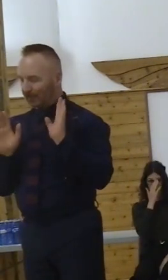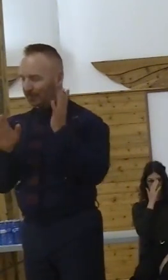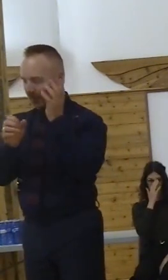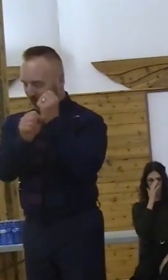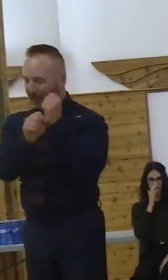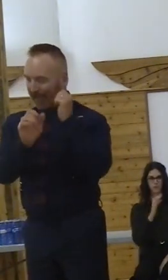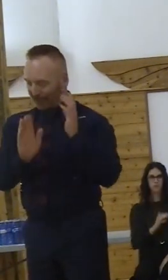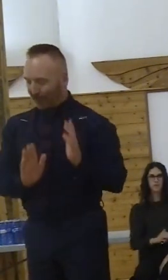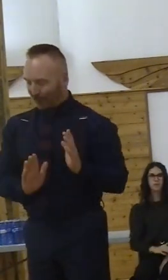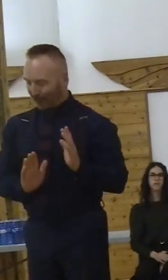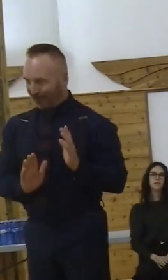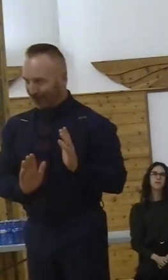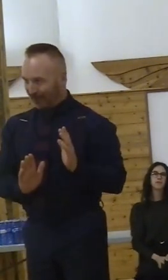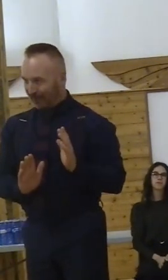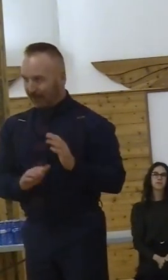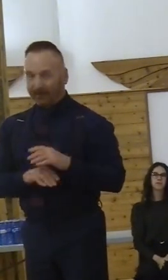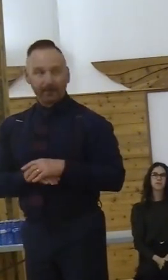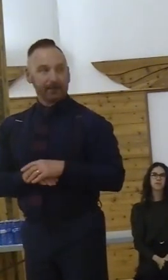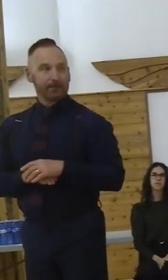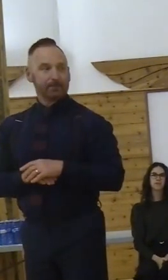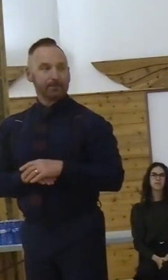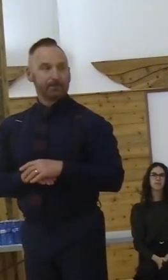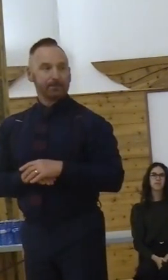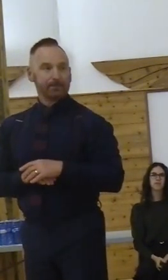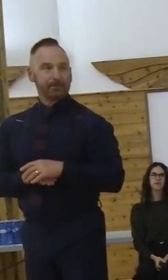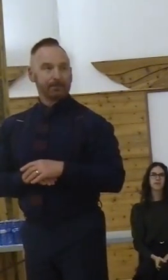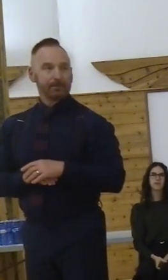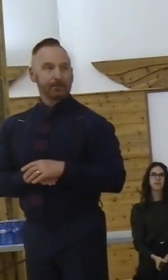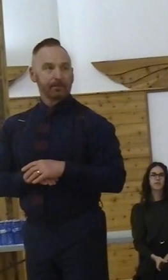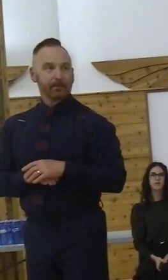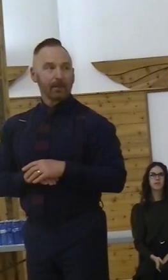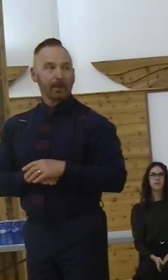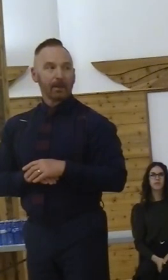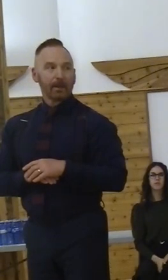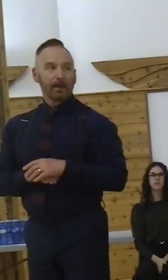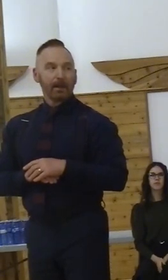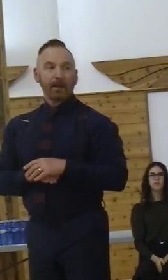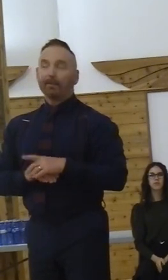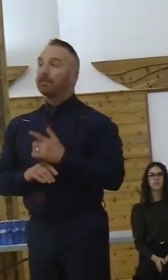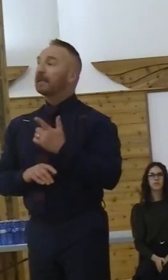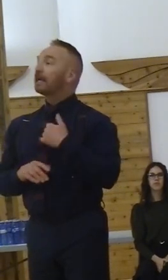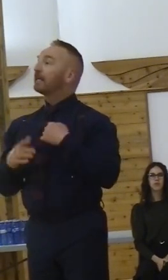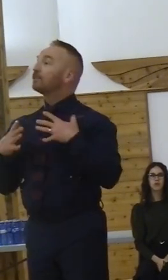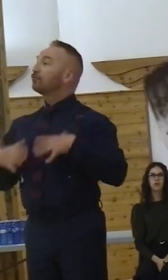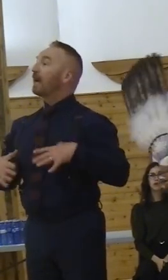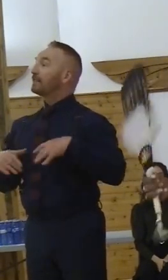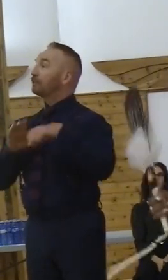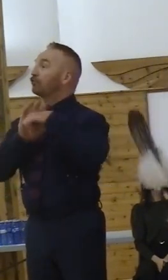It's funny how long, because I knew nothing about jingle presses, but I tended a lot of